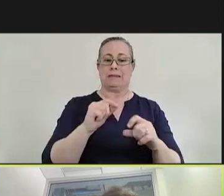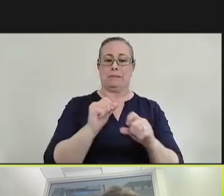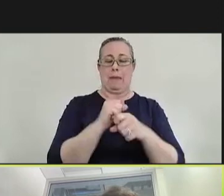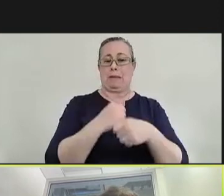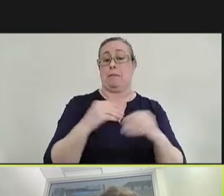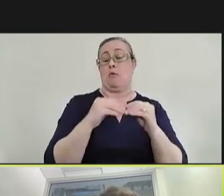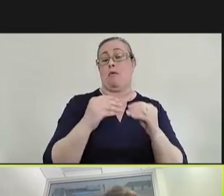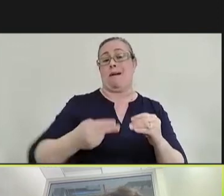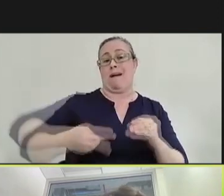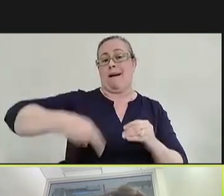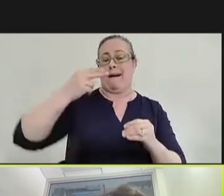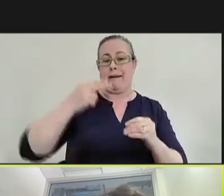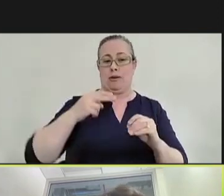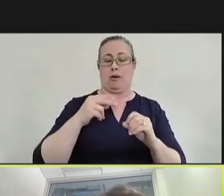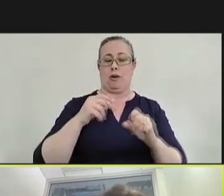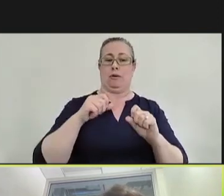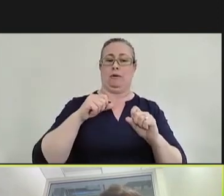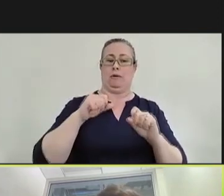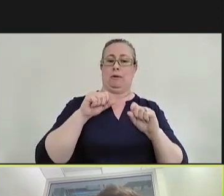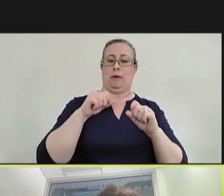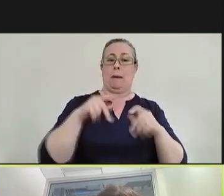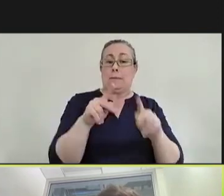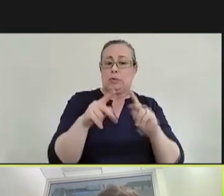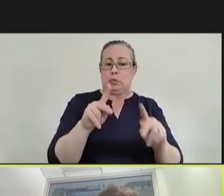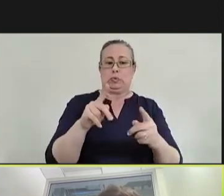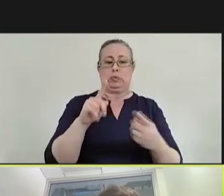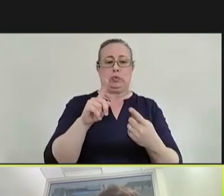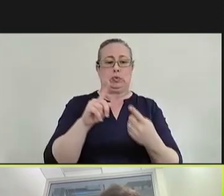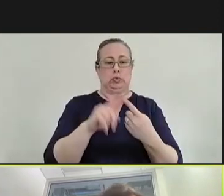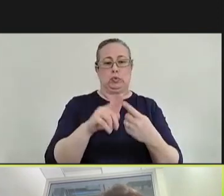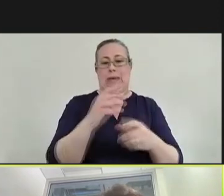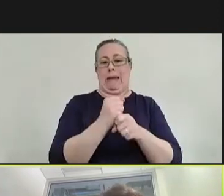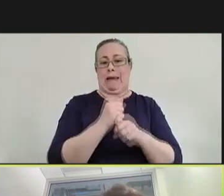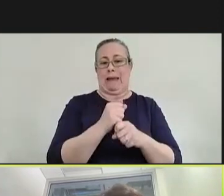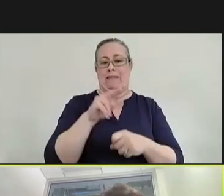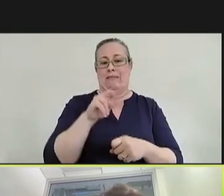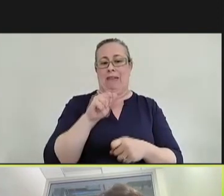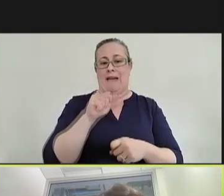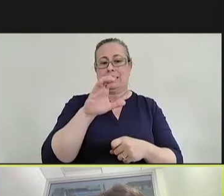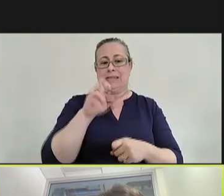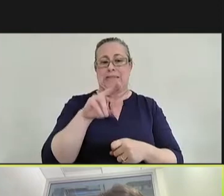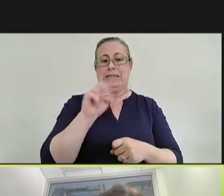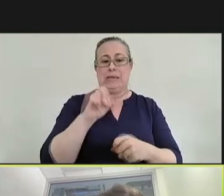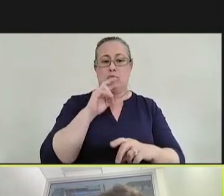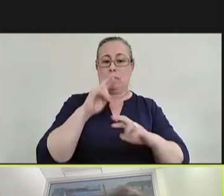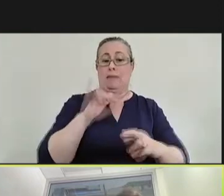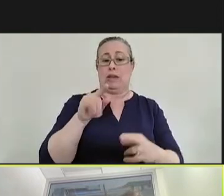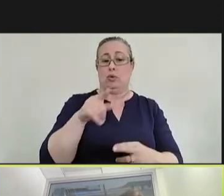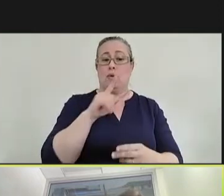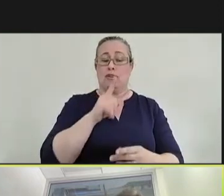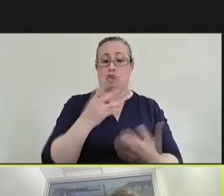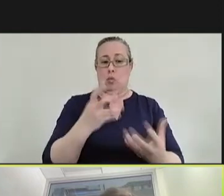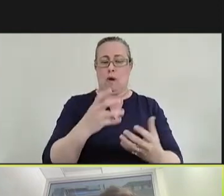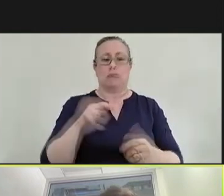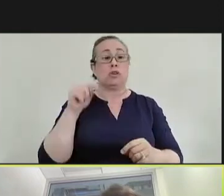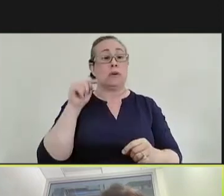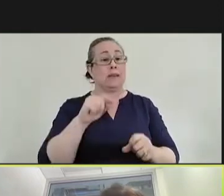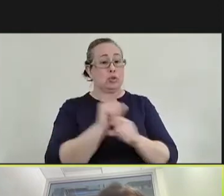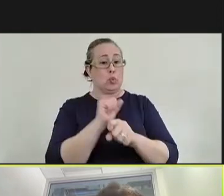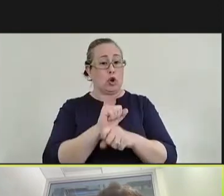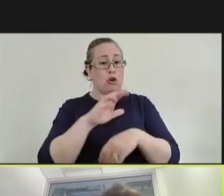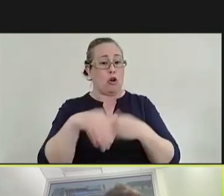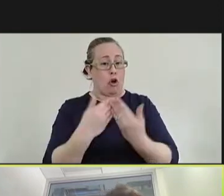the vaccine response that you actually want. And so this is work all done by a visiting postdoc,